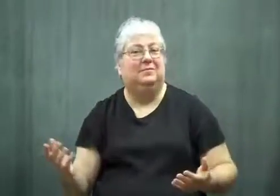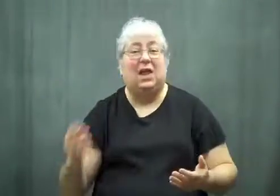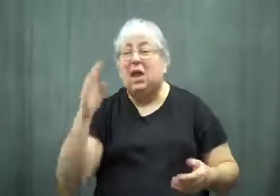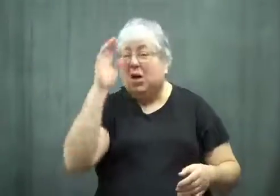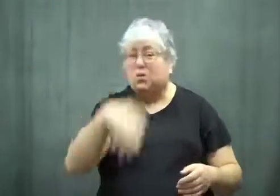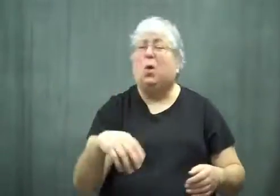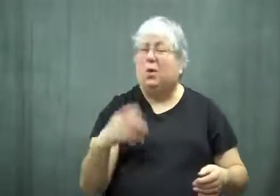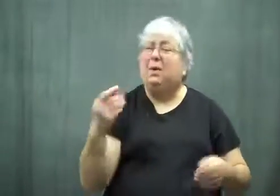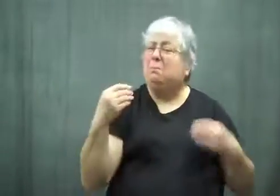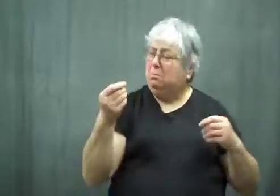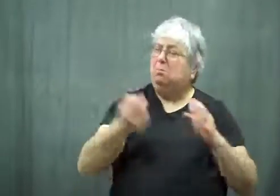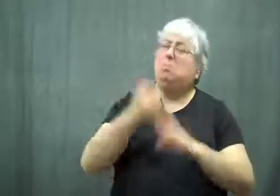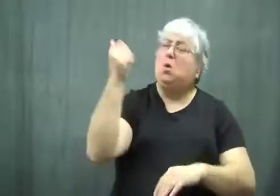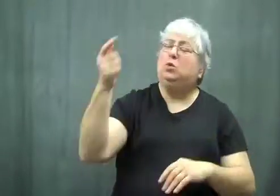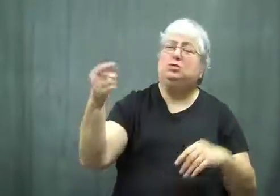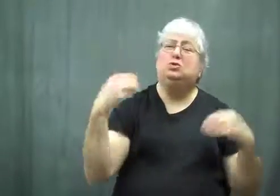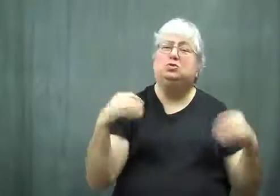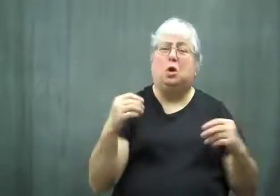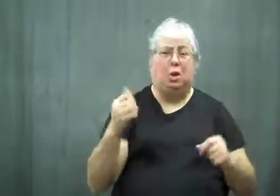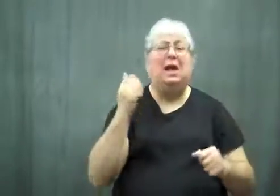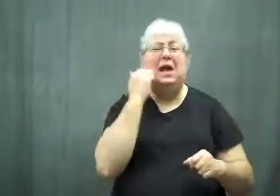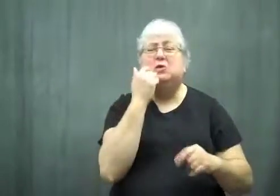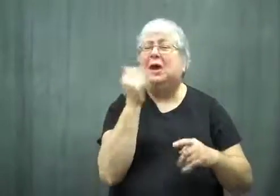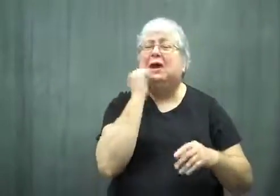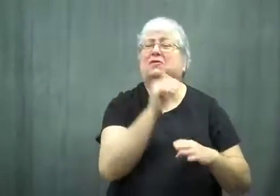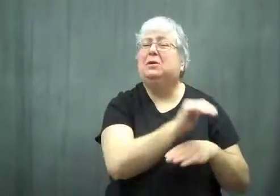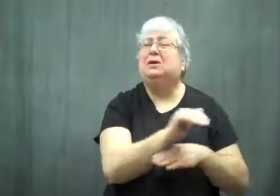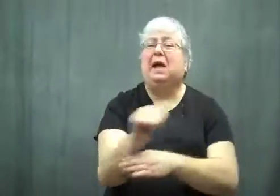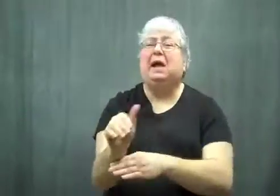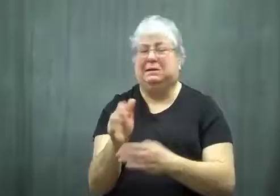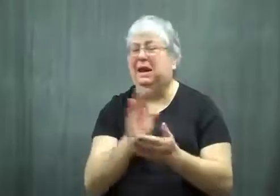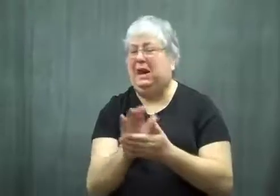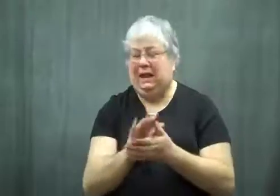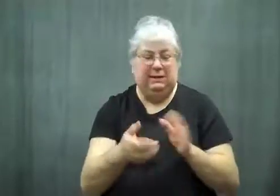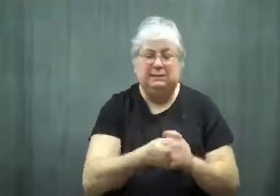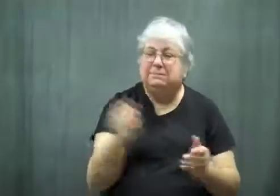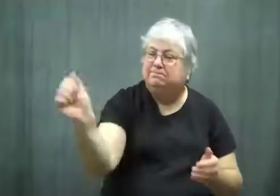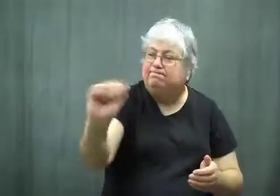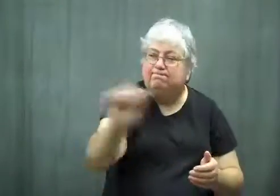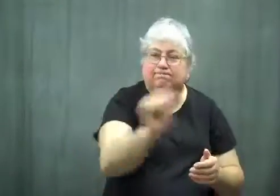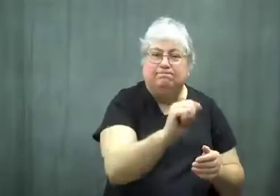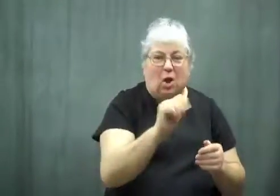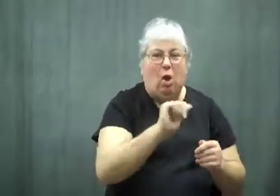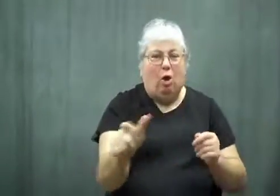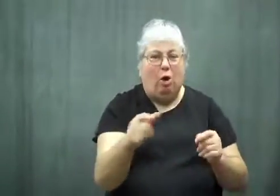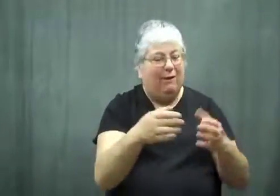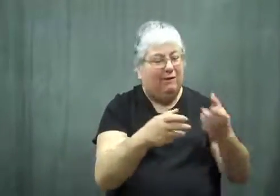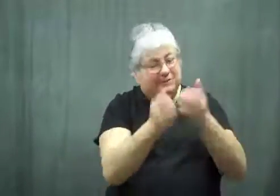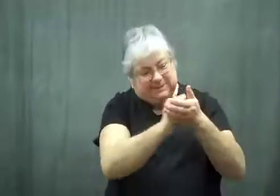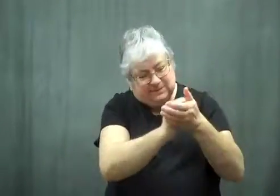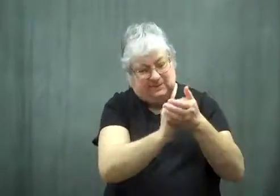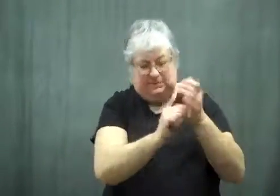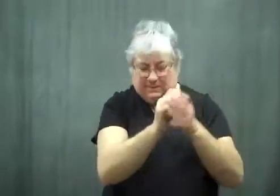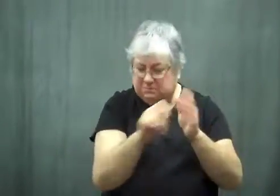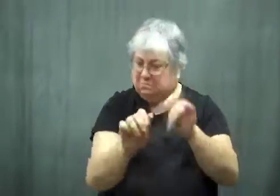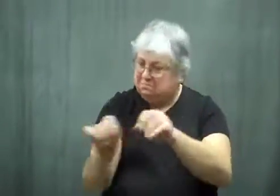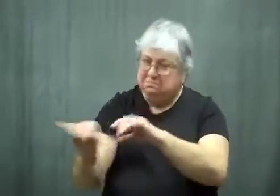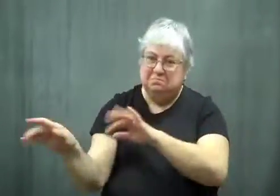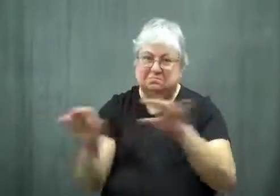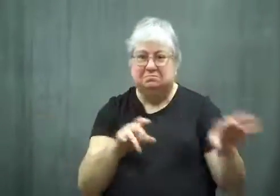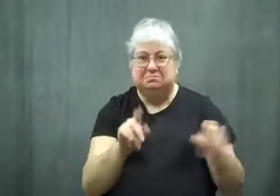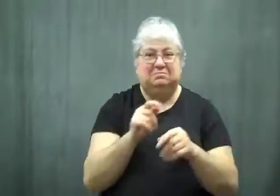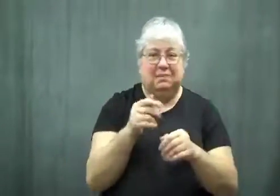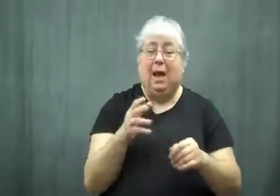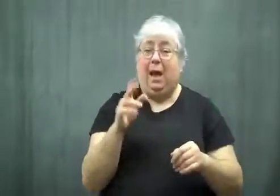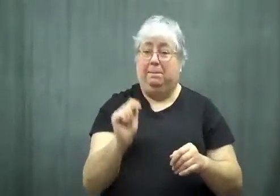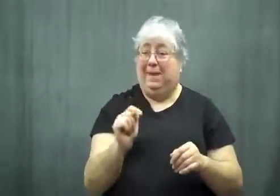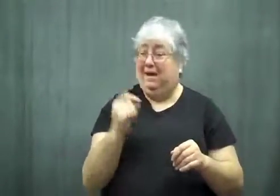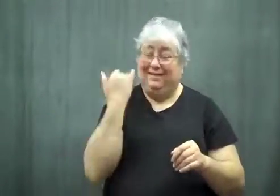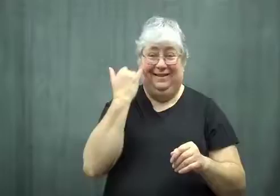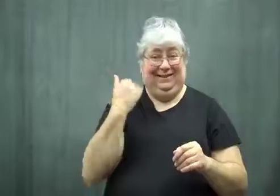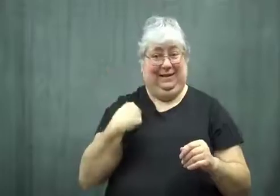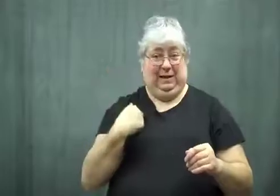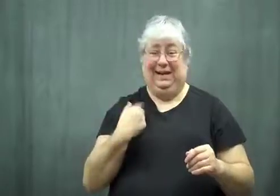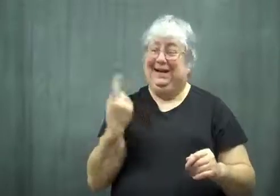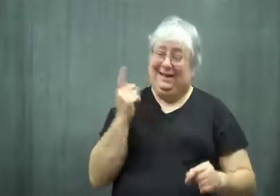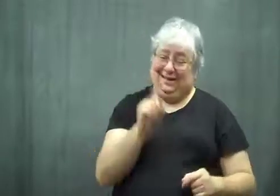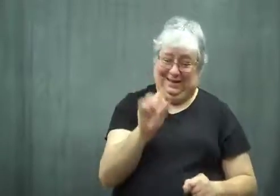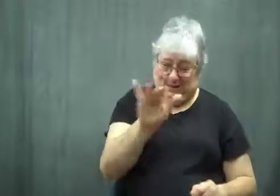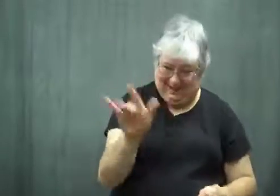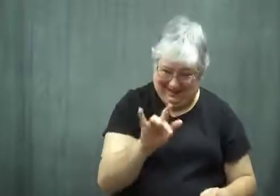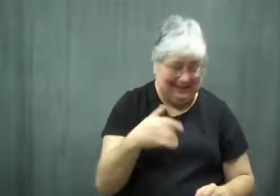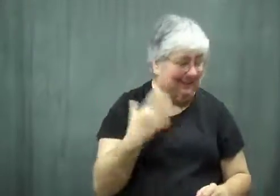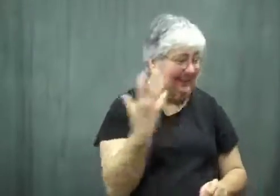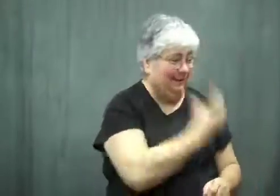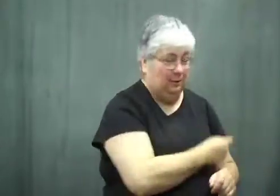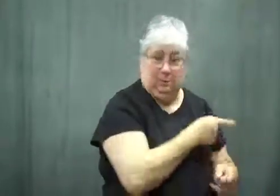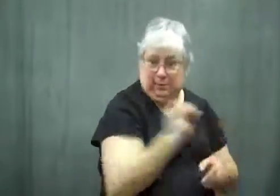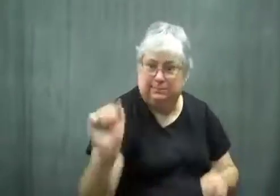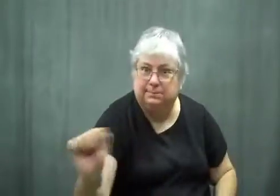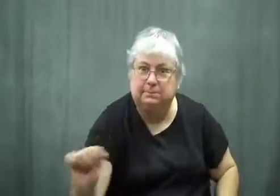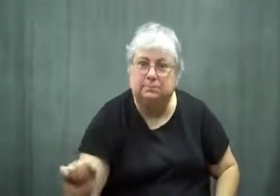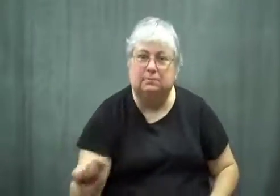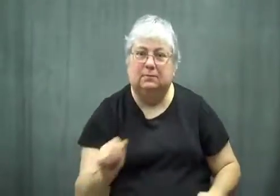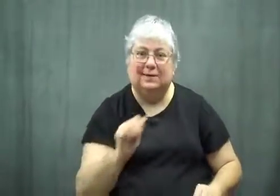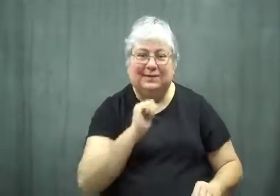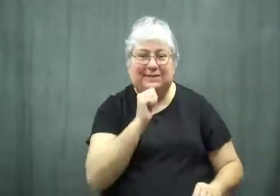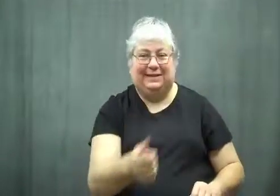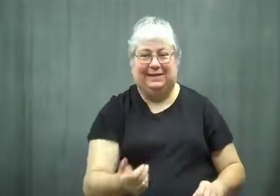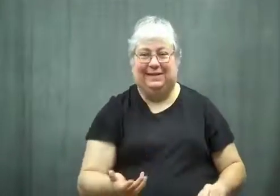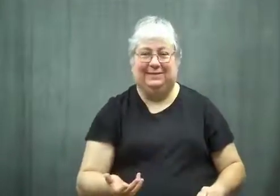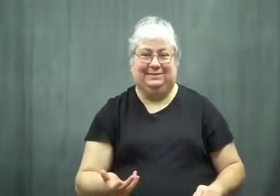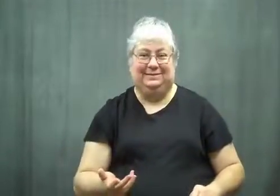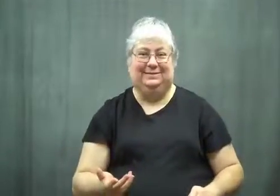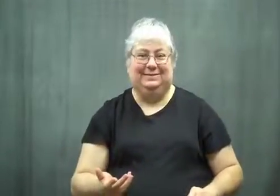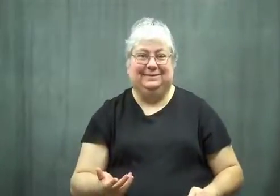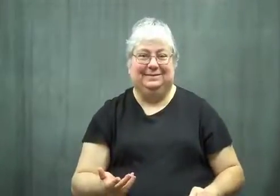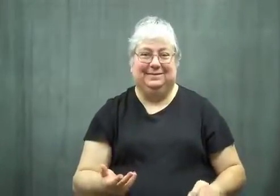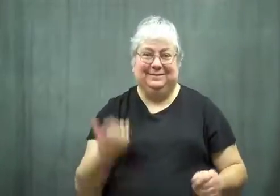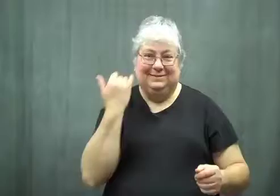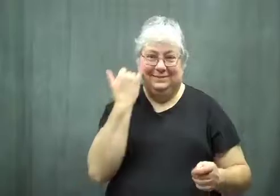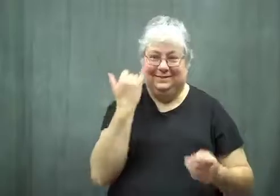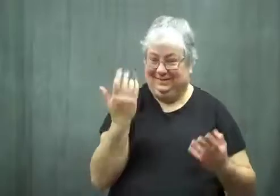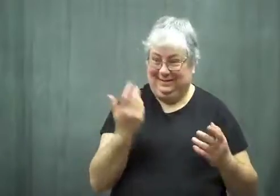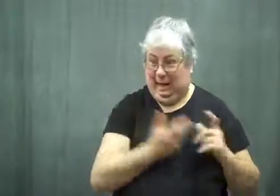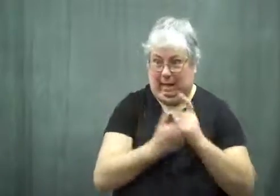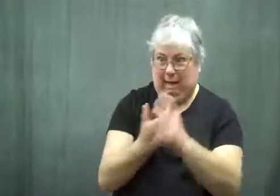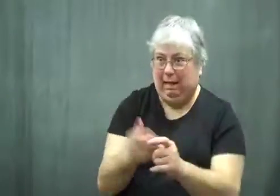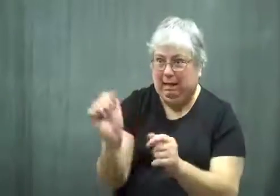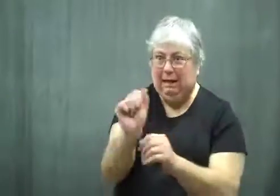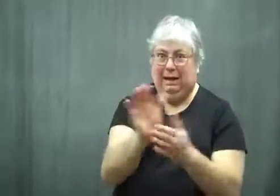Most stores will clean everything at night, but not after each person.